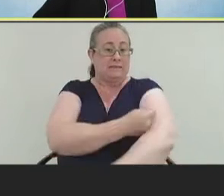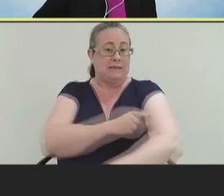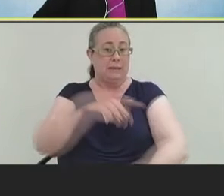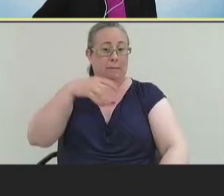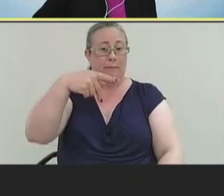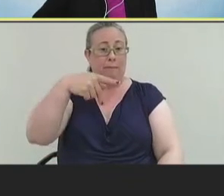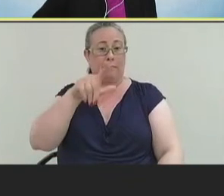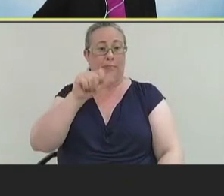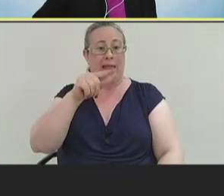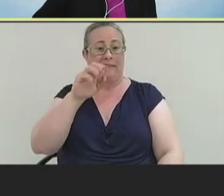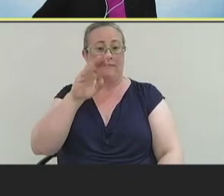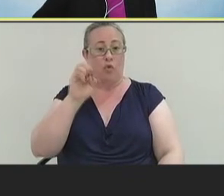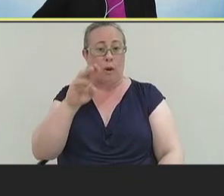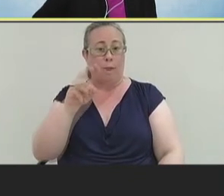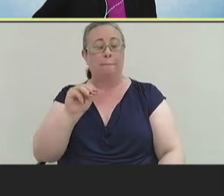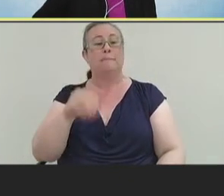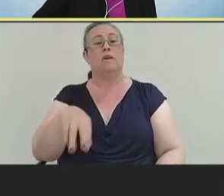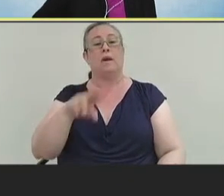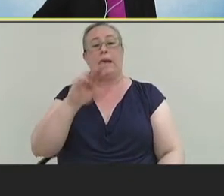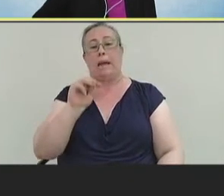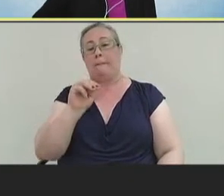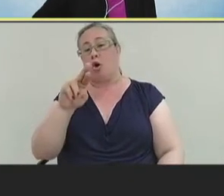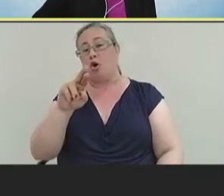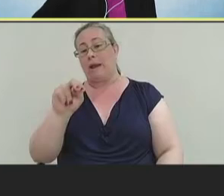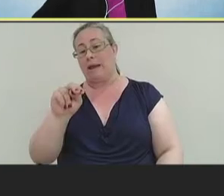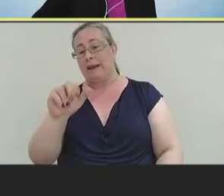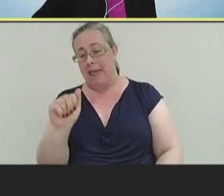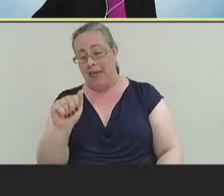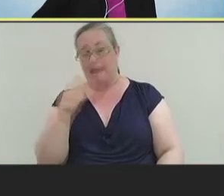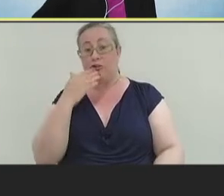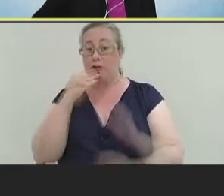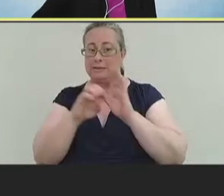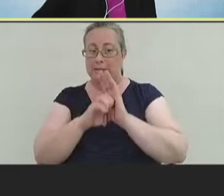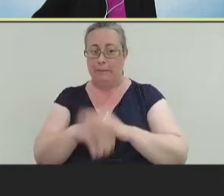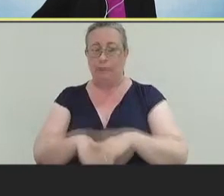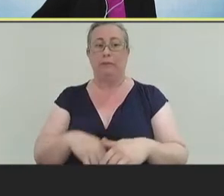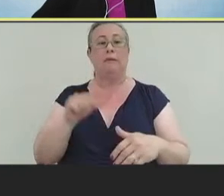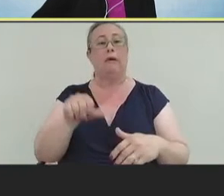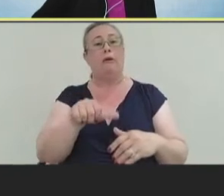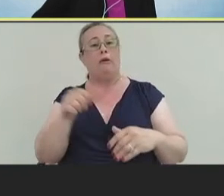mRNA-based vaccine is a good example of this, looking into alternative delivery technologies,